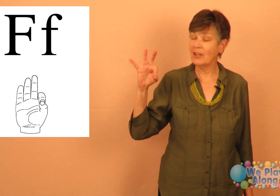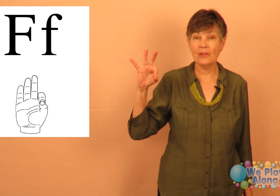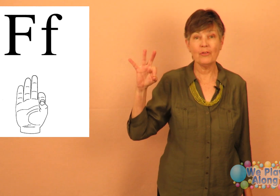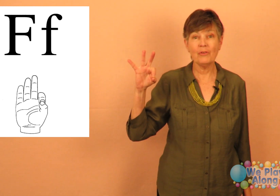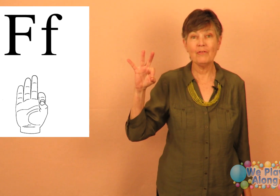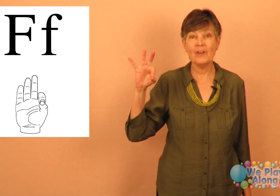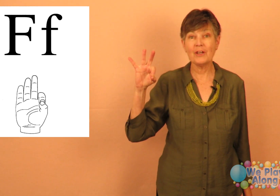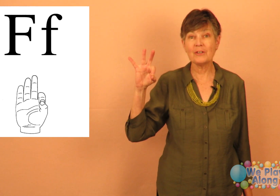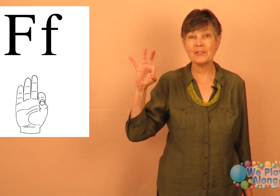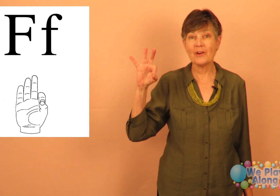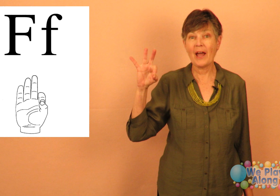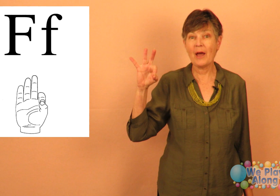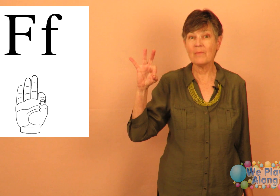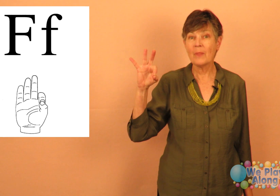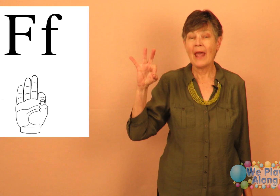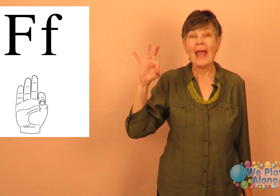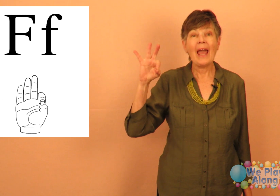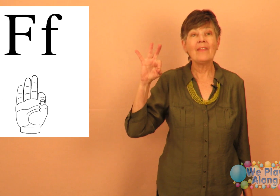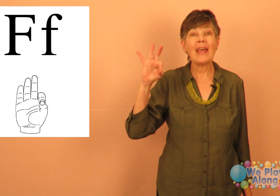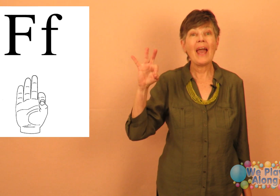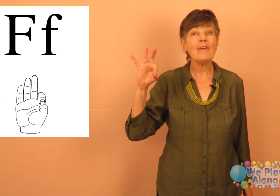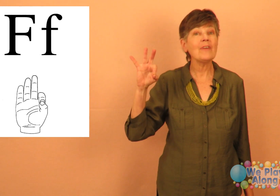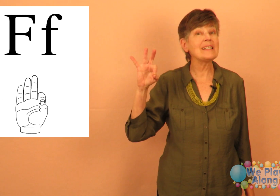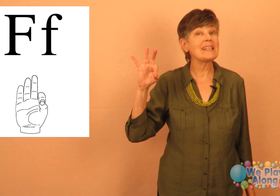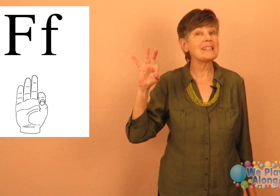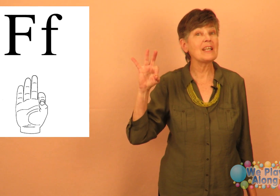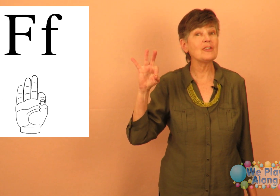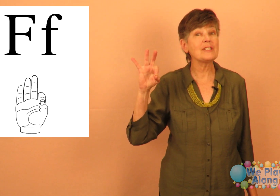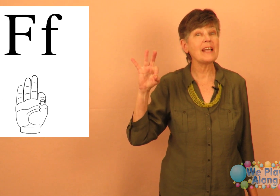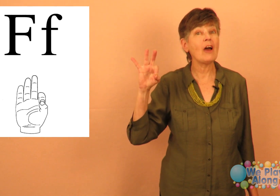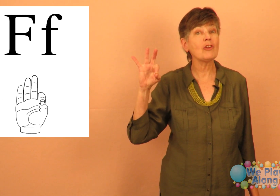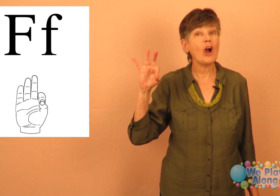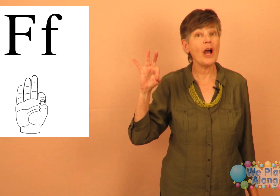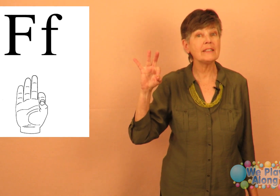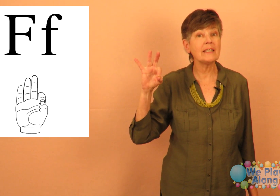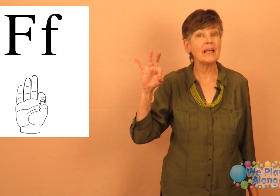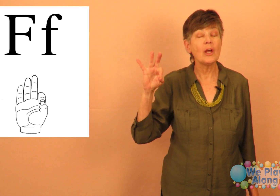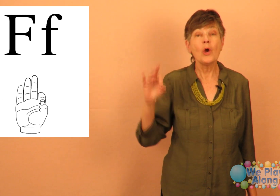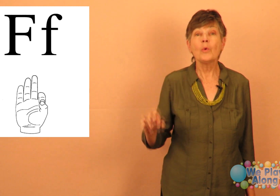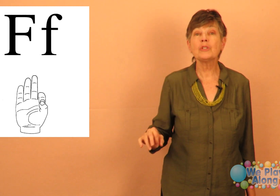and the other three fingers are up and the F is a single sound consonant which